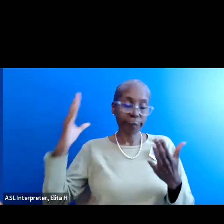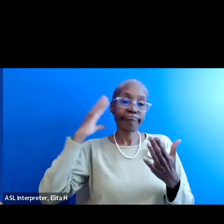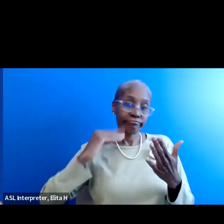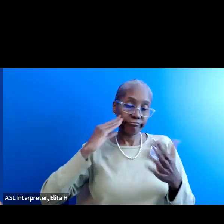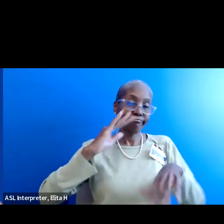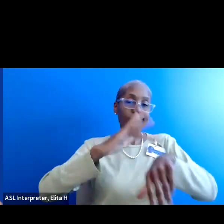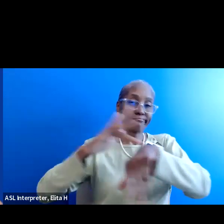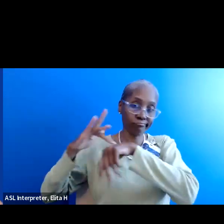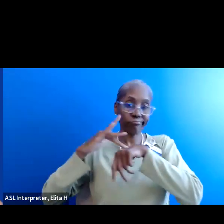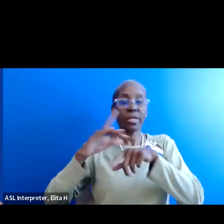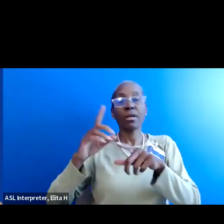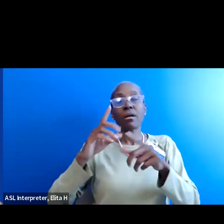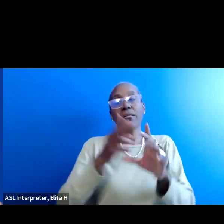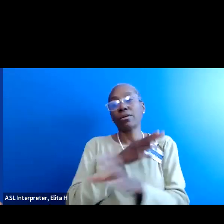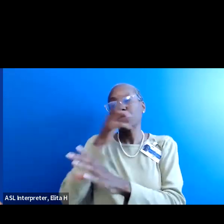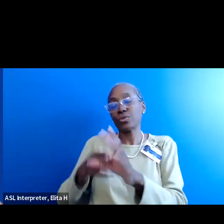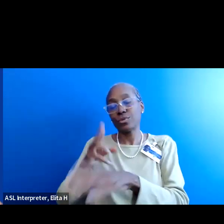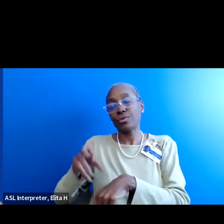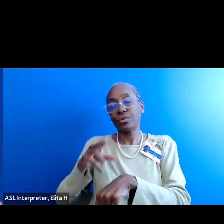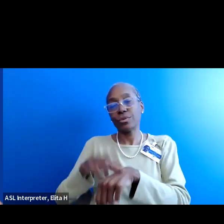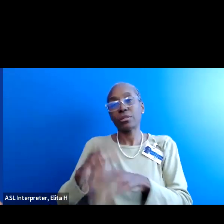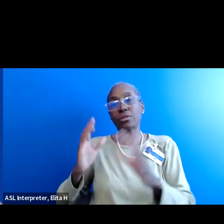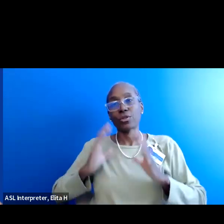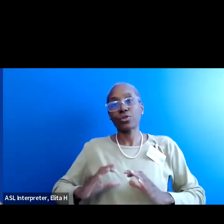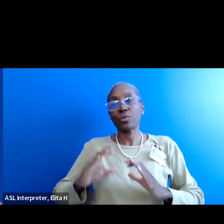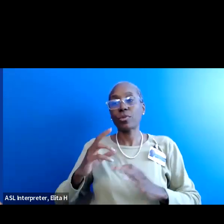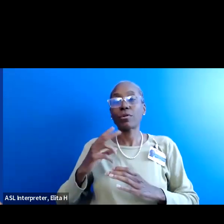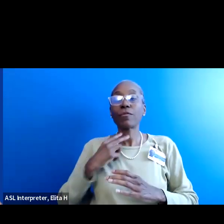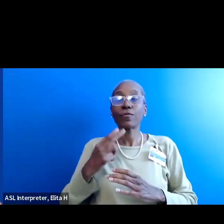National Consumer Voice for Quality Long-Term Care, which received a grant